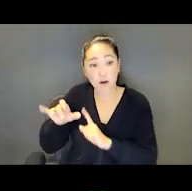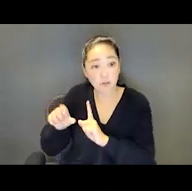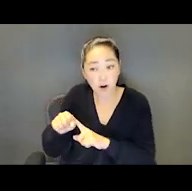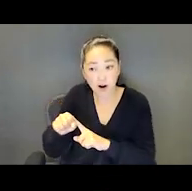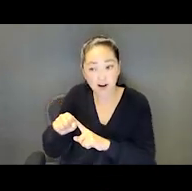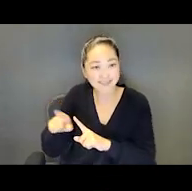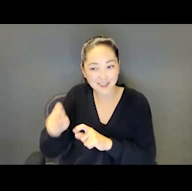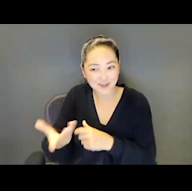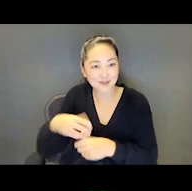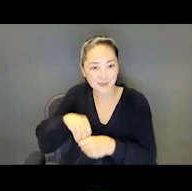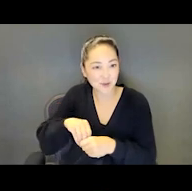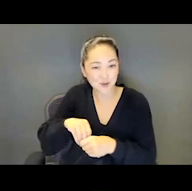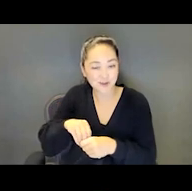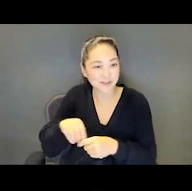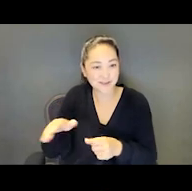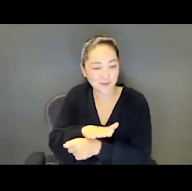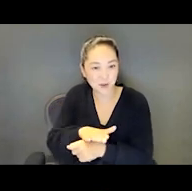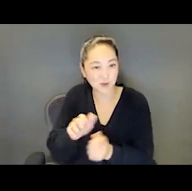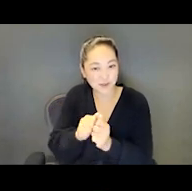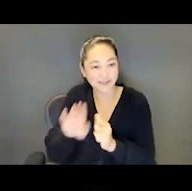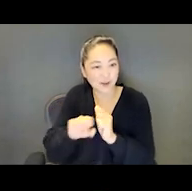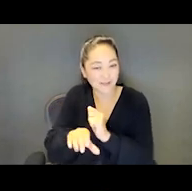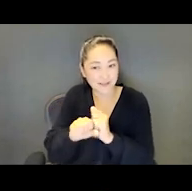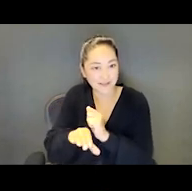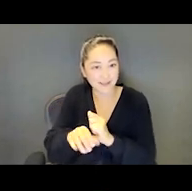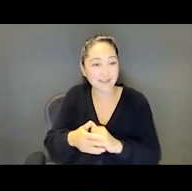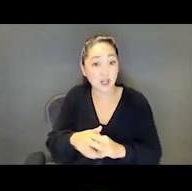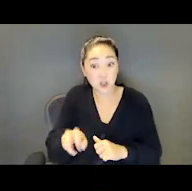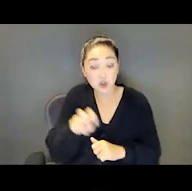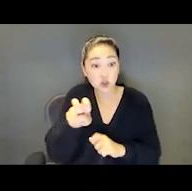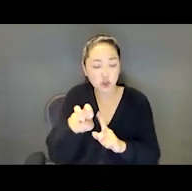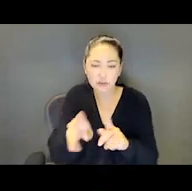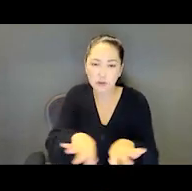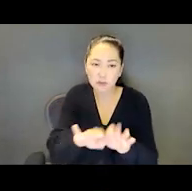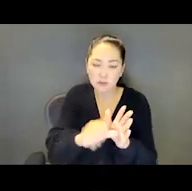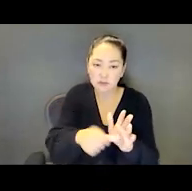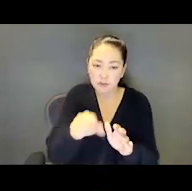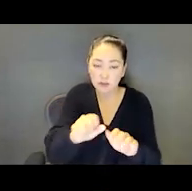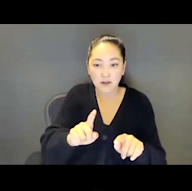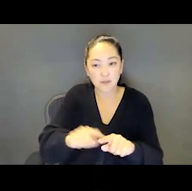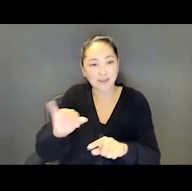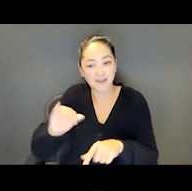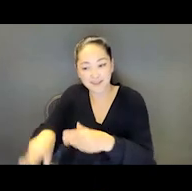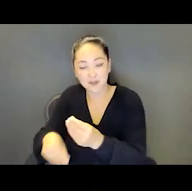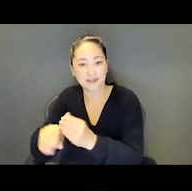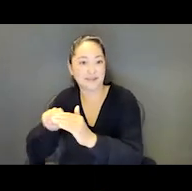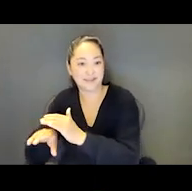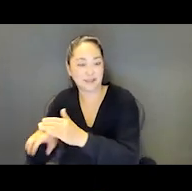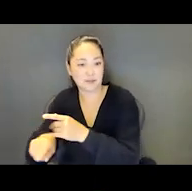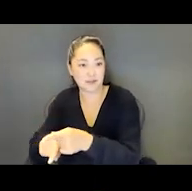the tourism part of the to the parks is so important that there should be work more,